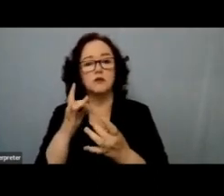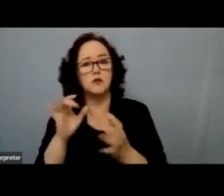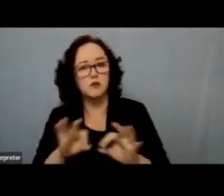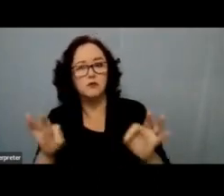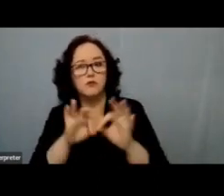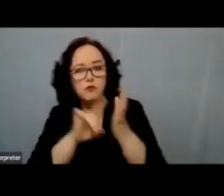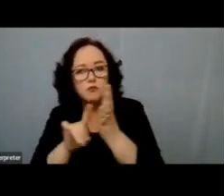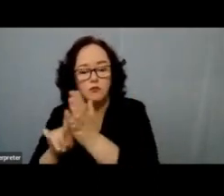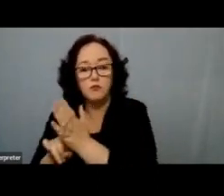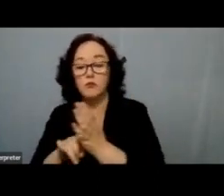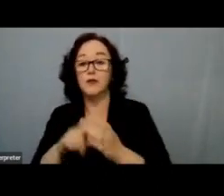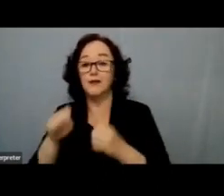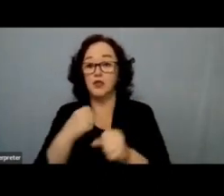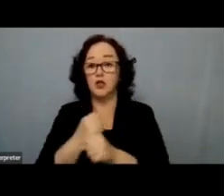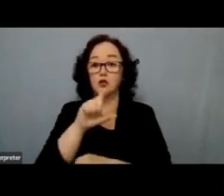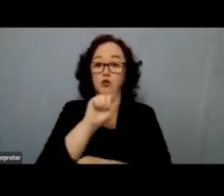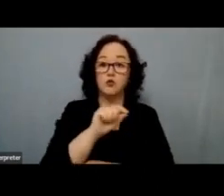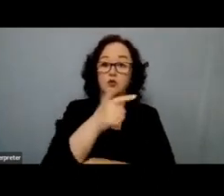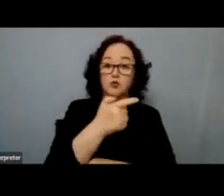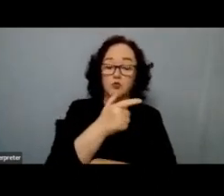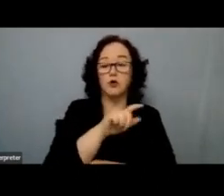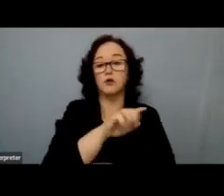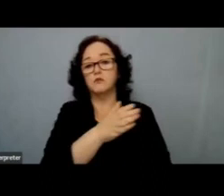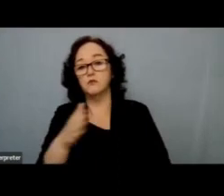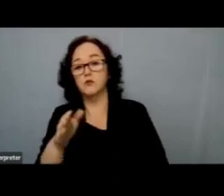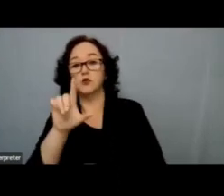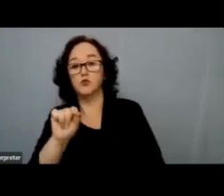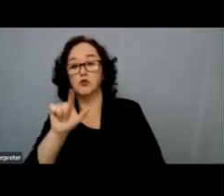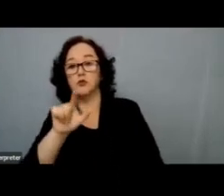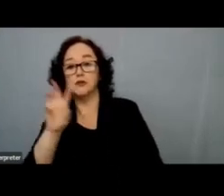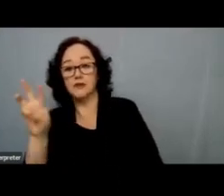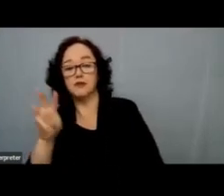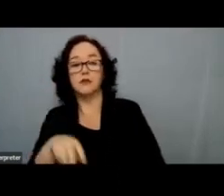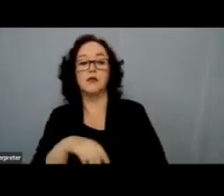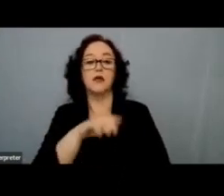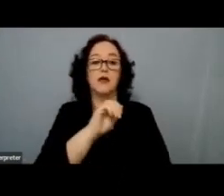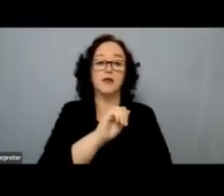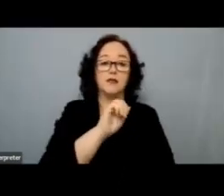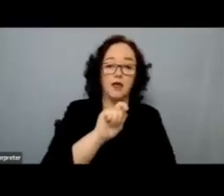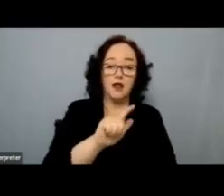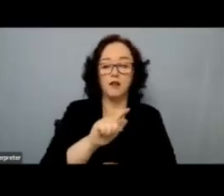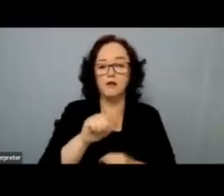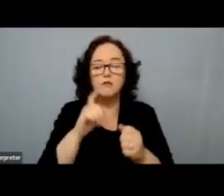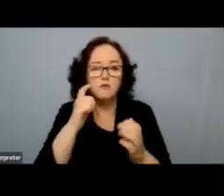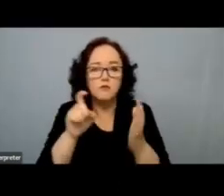the 2021-2026, grant cycle, ACL and NASHIA recognized brain injury and child welfare as an